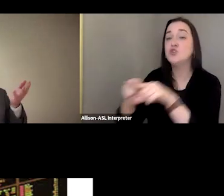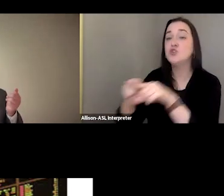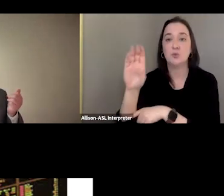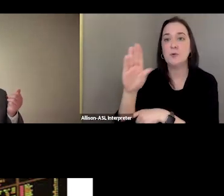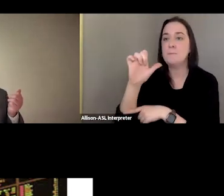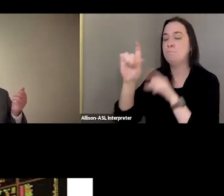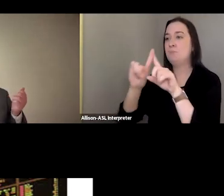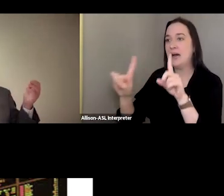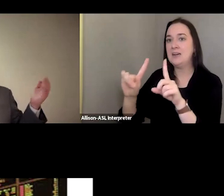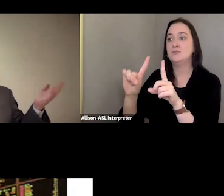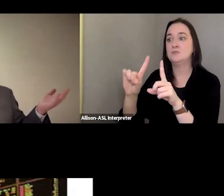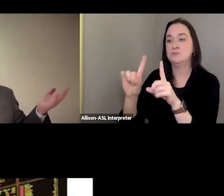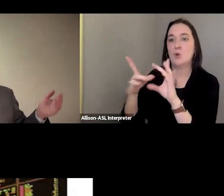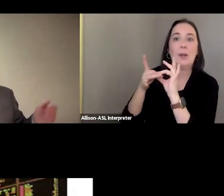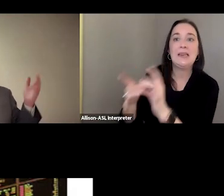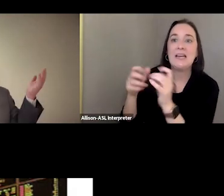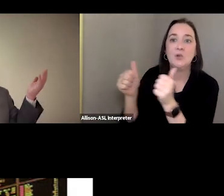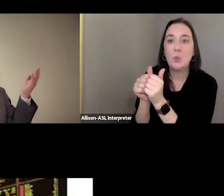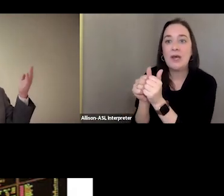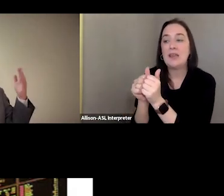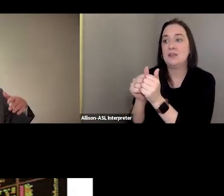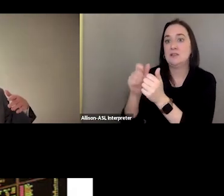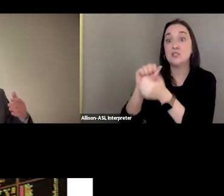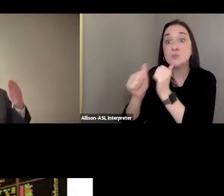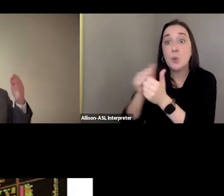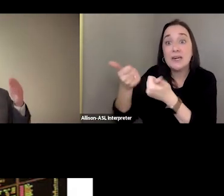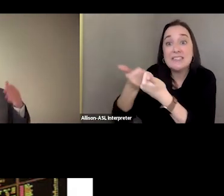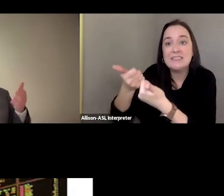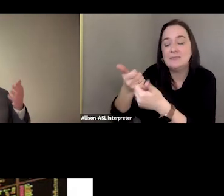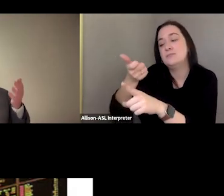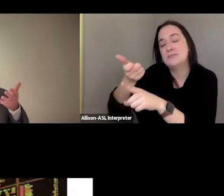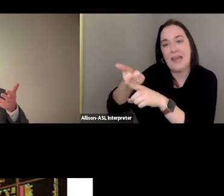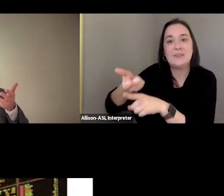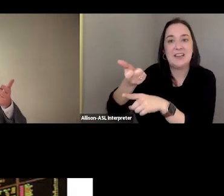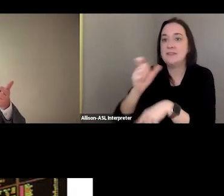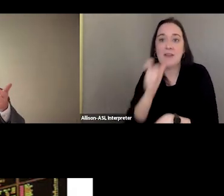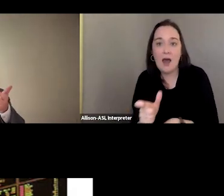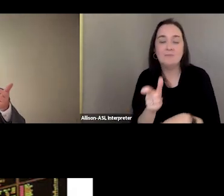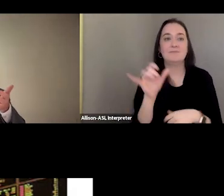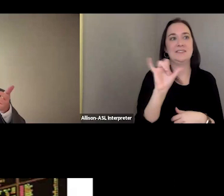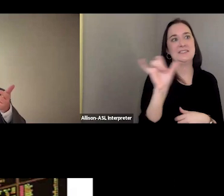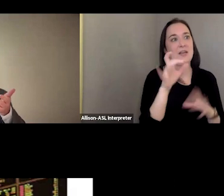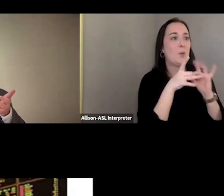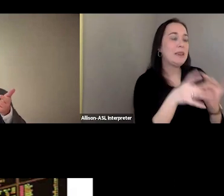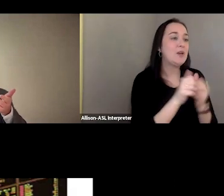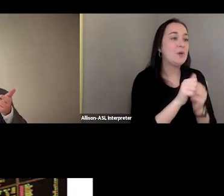Will Taylor Swift wear red? Will she kiss her boyfriend? Those things are now showing up in sports betting apps